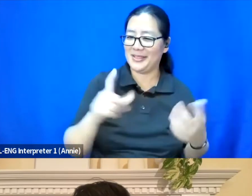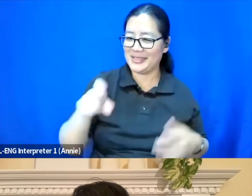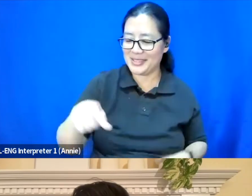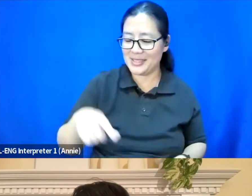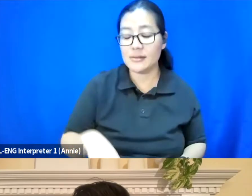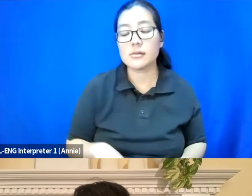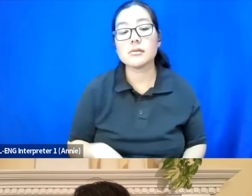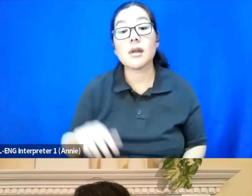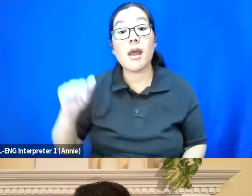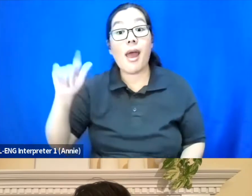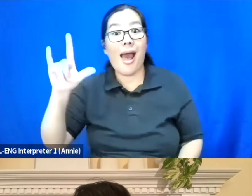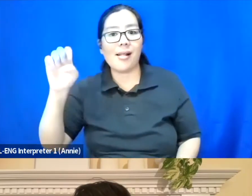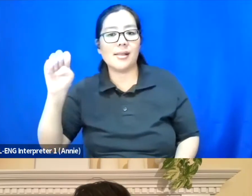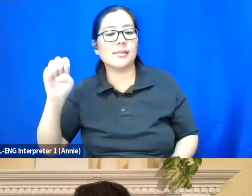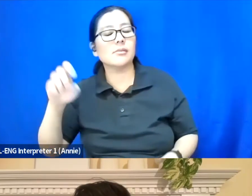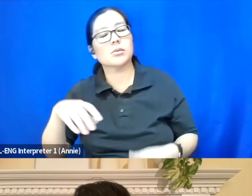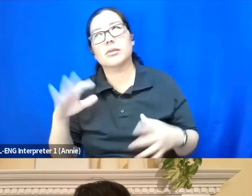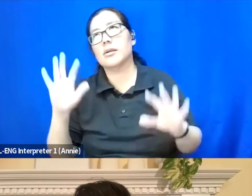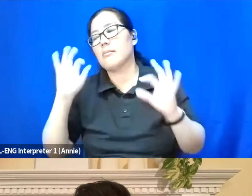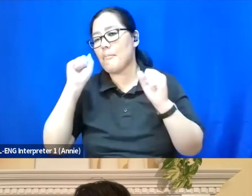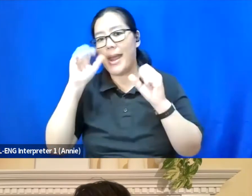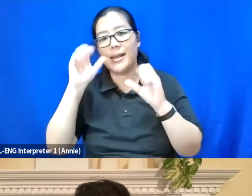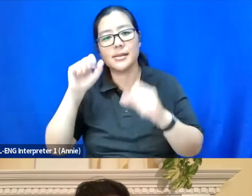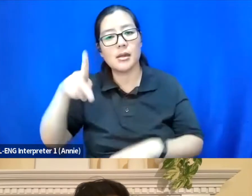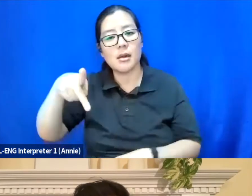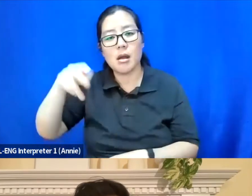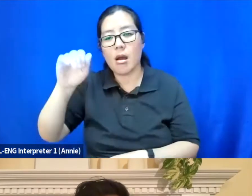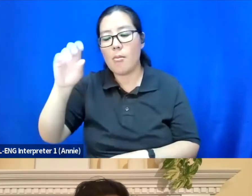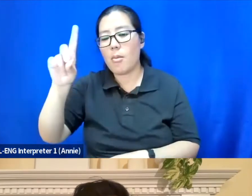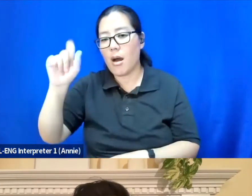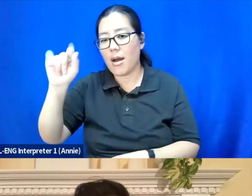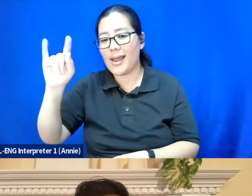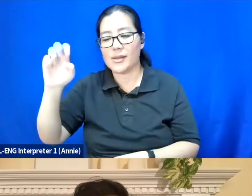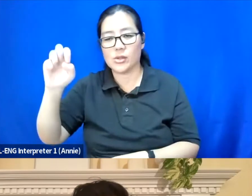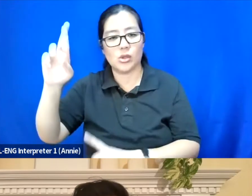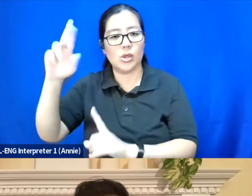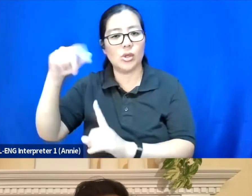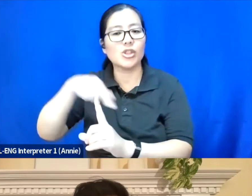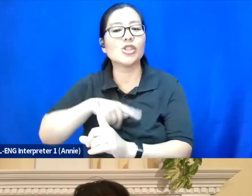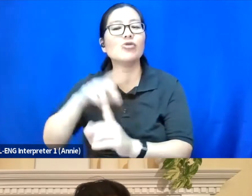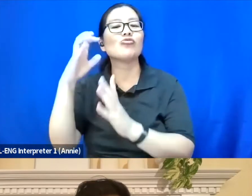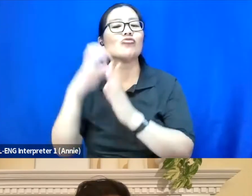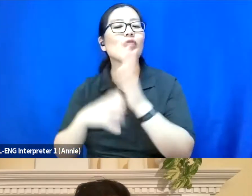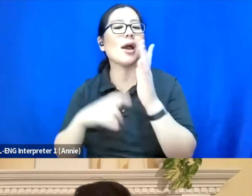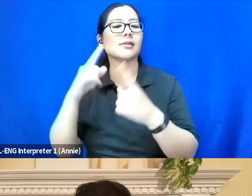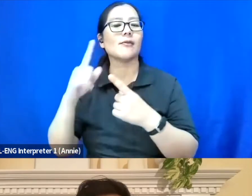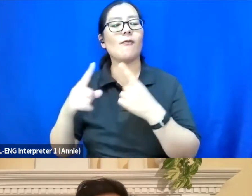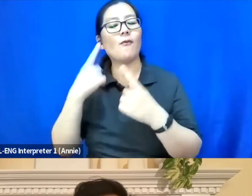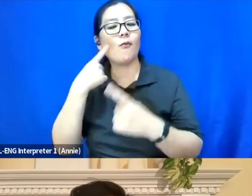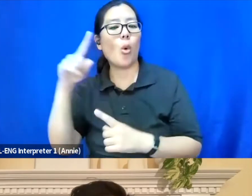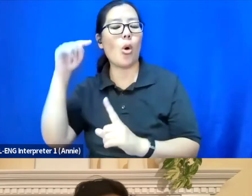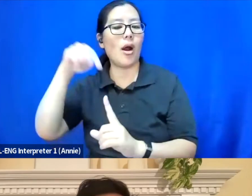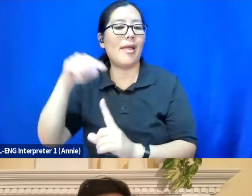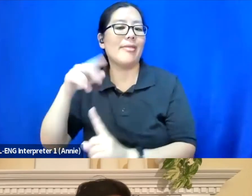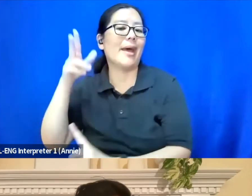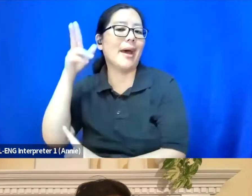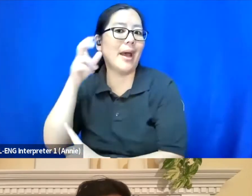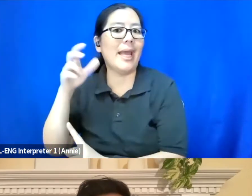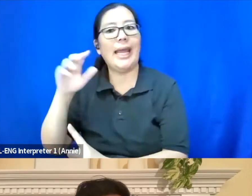And I think, you know, I worried that my book wasn't going to be fancy and flowery enough.